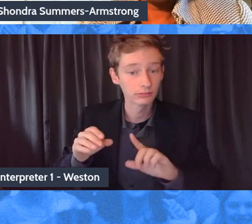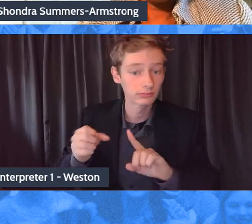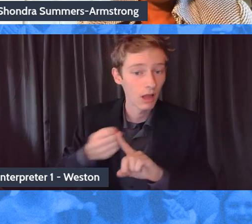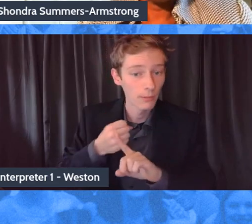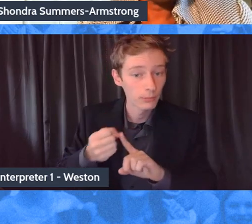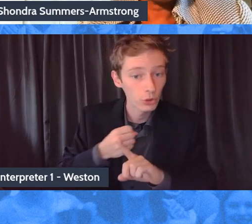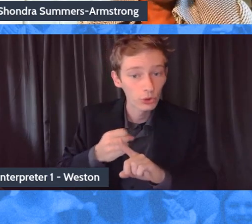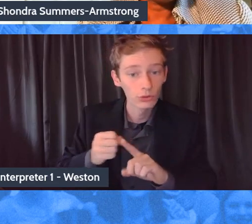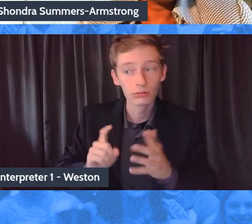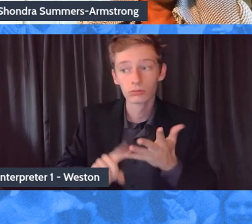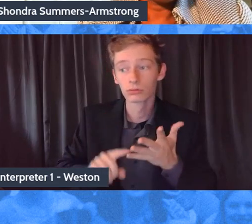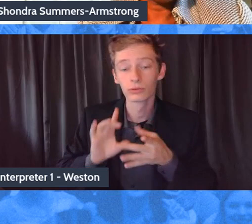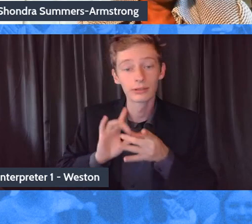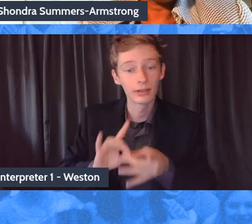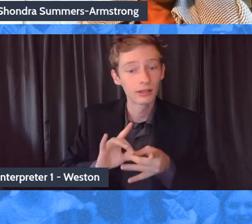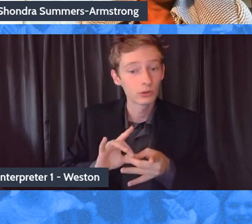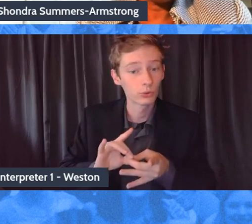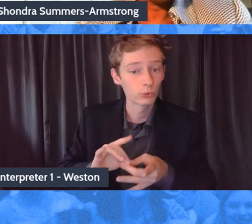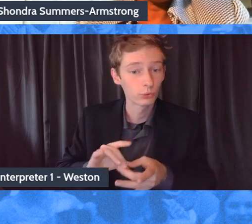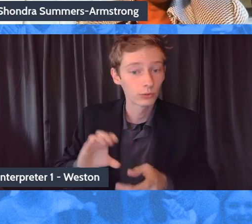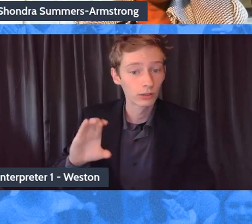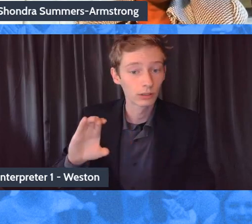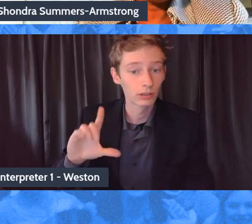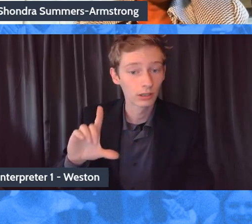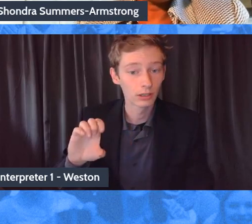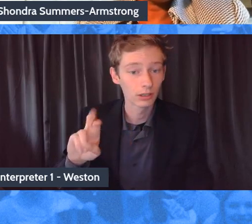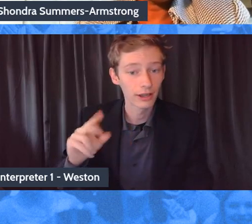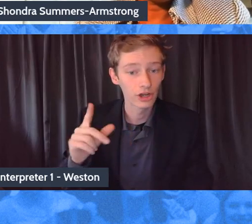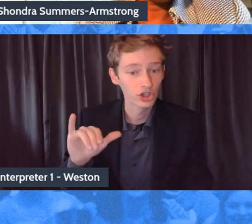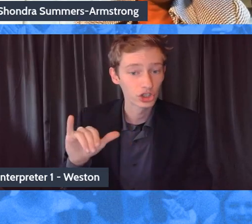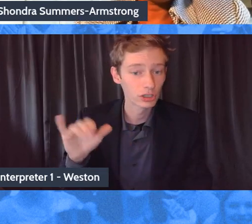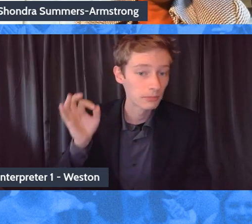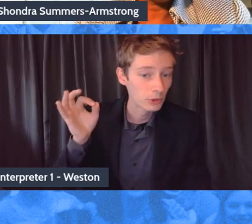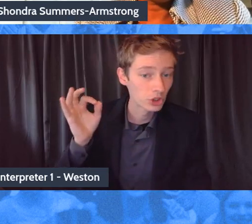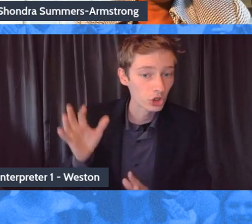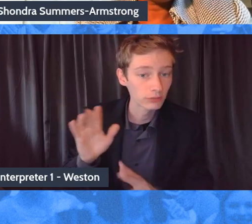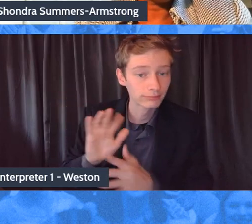And if it wasn't for me being there,